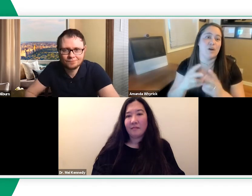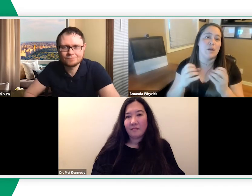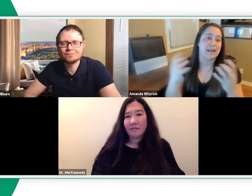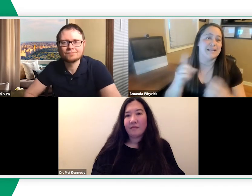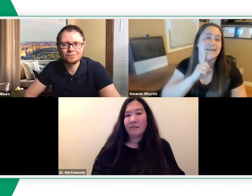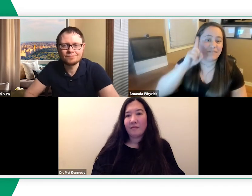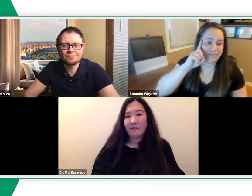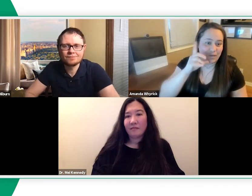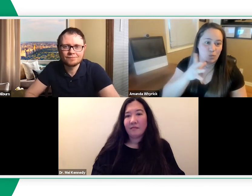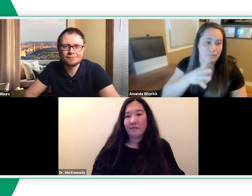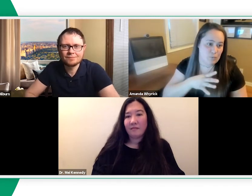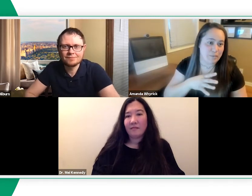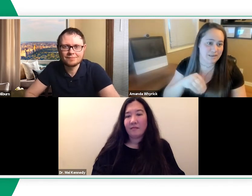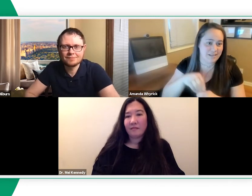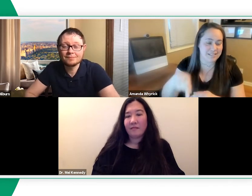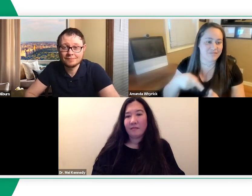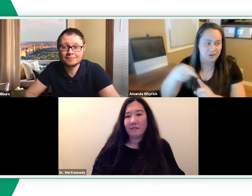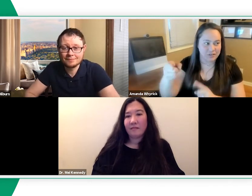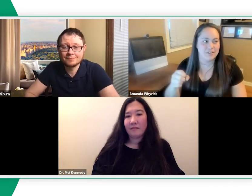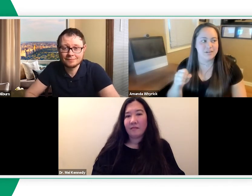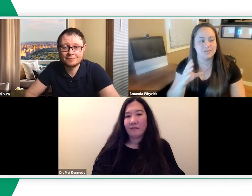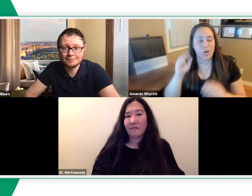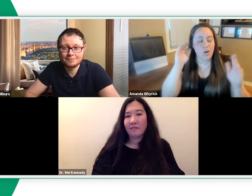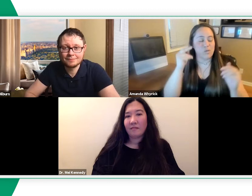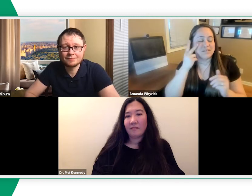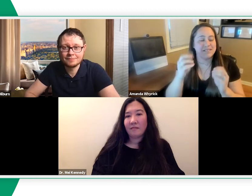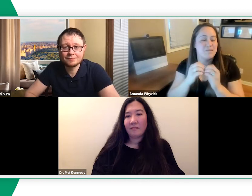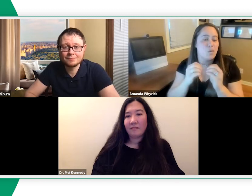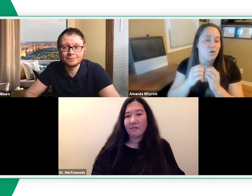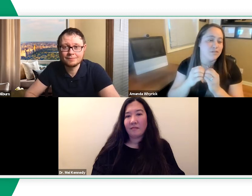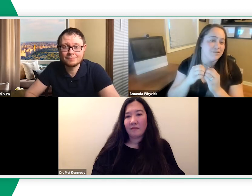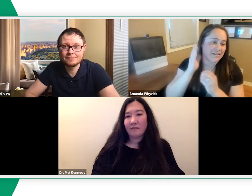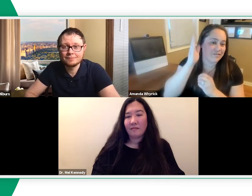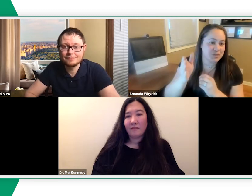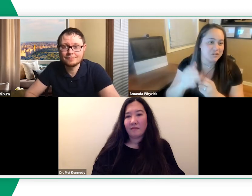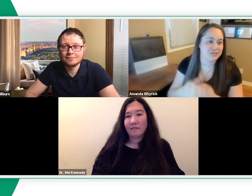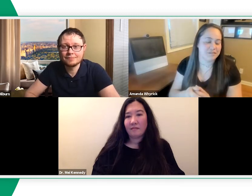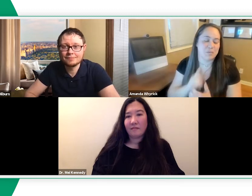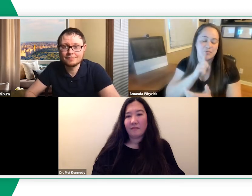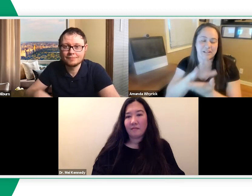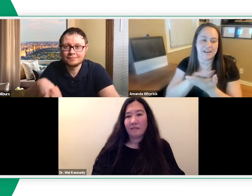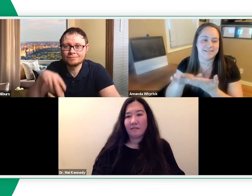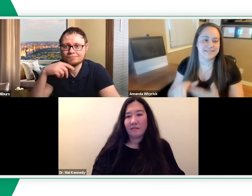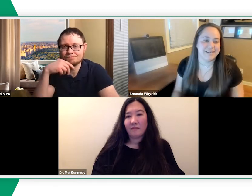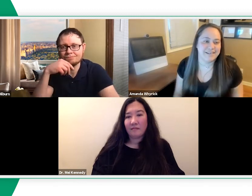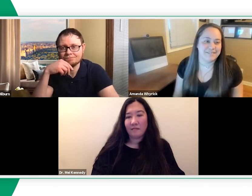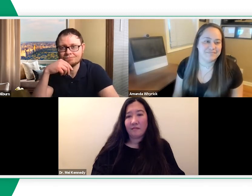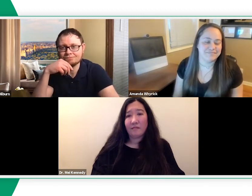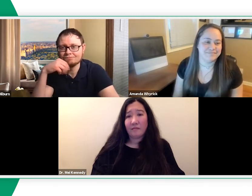very many deaf women in this field. So I hope to see more in the future. It would